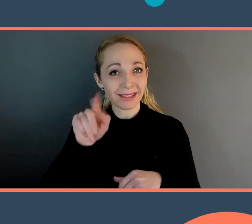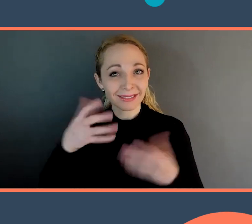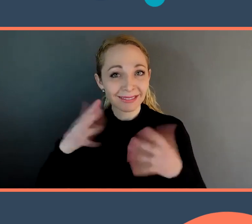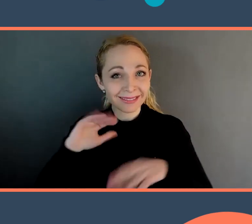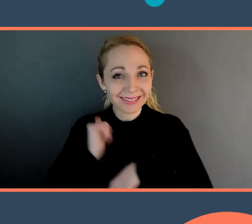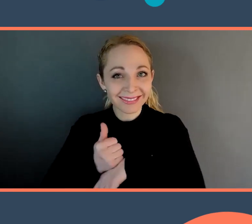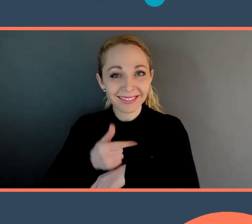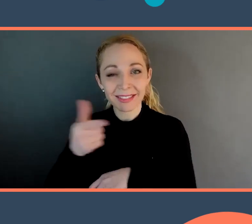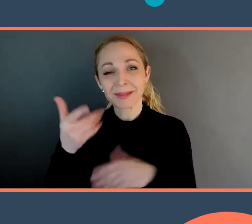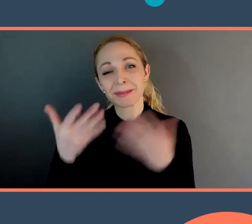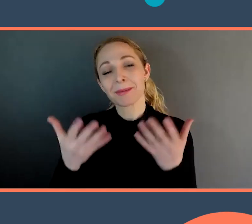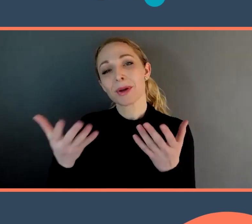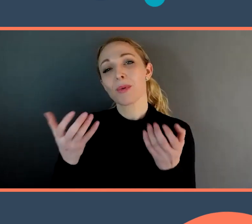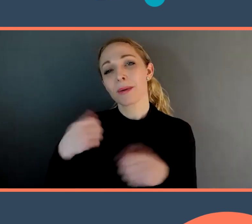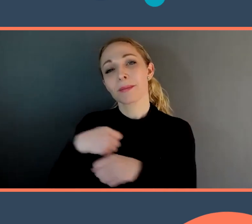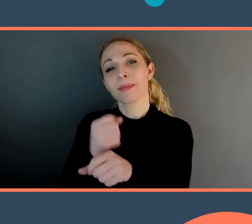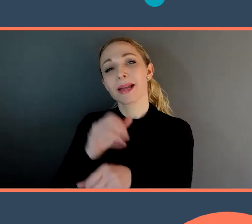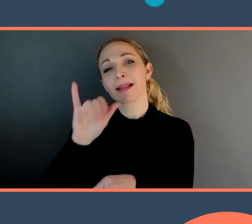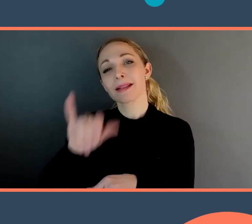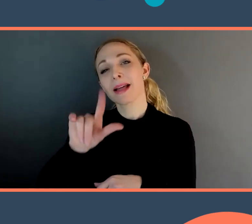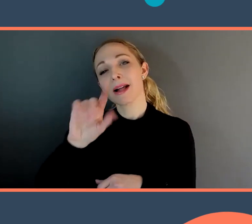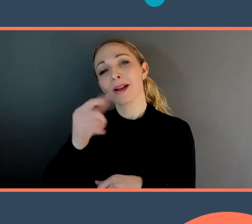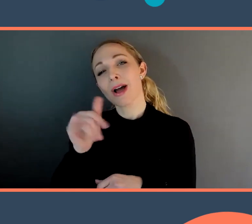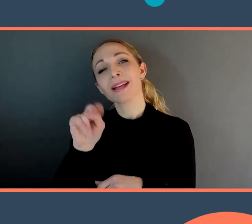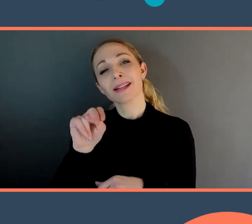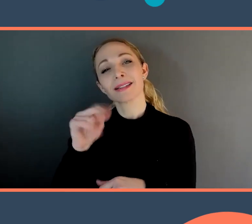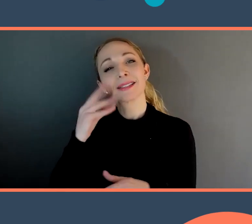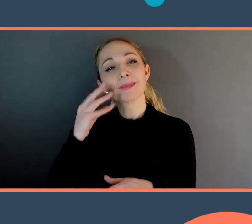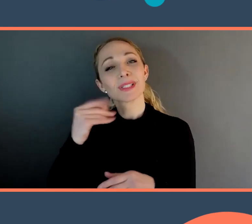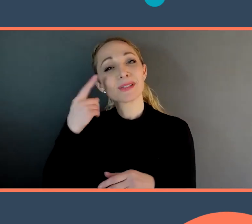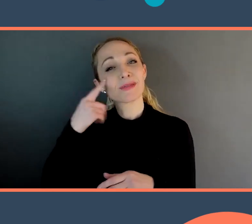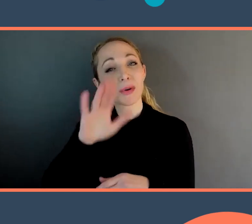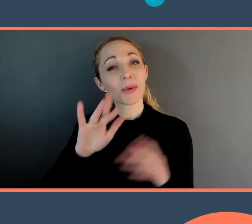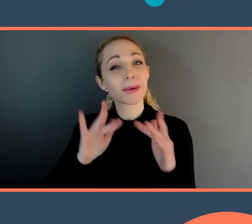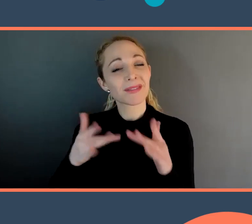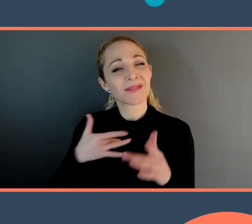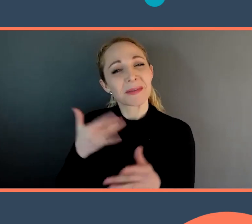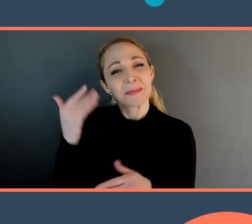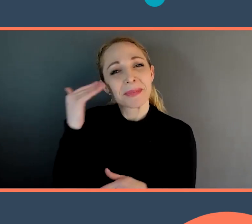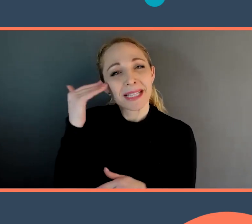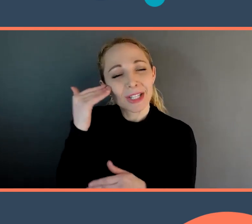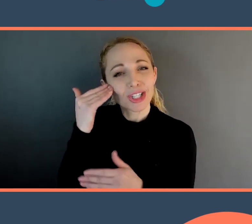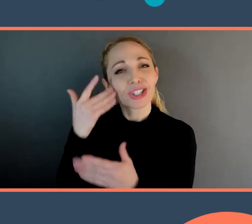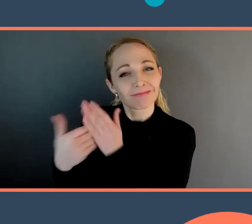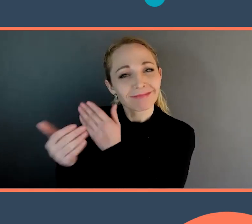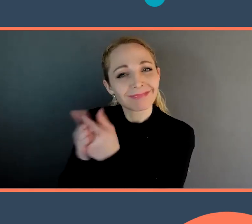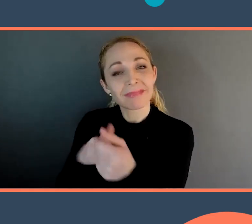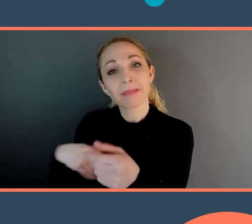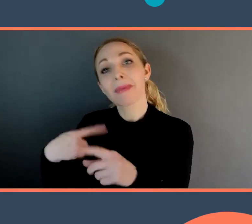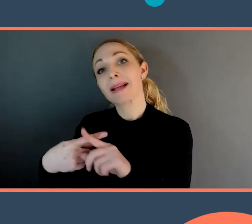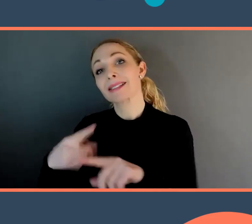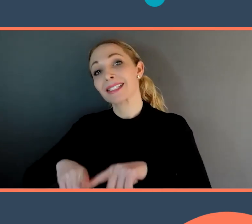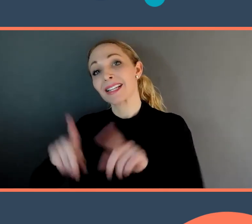PROBABLY WANT TO MAKE LOGGED INEXPERIENCE FOR YOUR SITE FEEL FAMILIAR TO BUT DIFFERENT THAN THE PUBLIC FACING SIDE OF YOUR SITE.